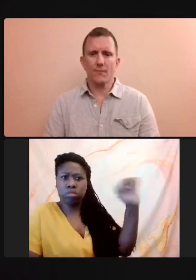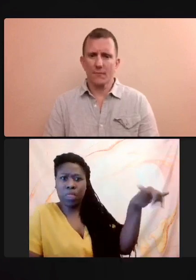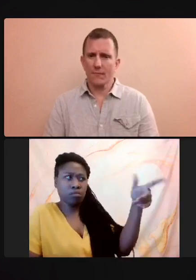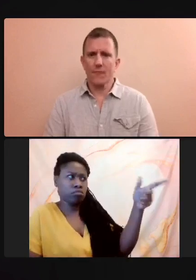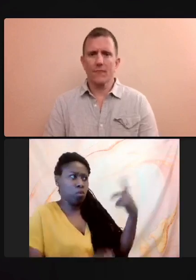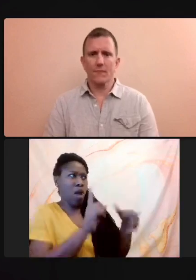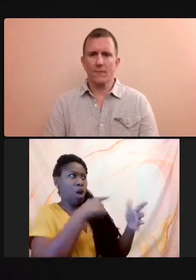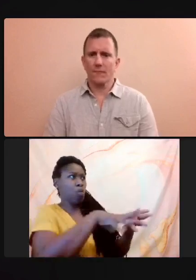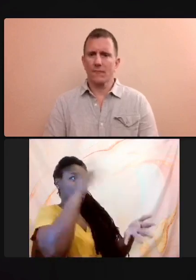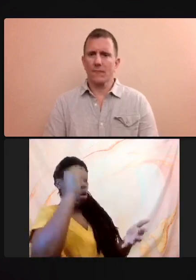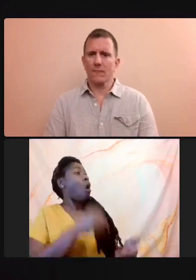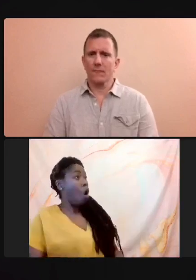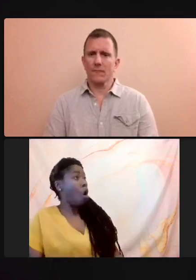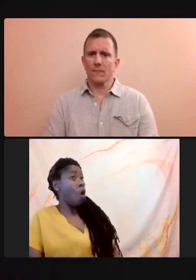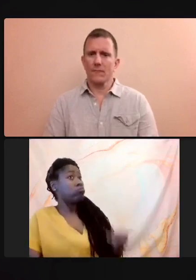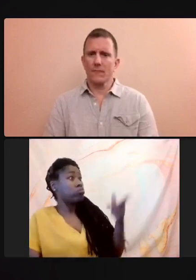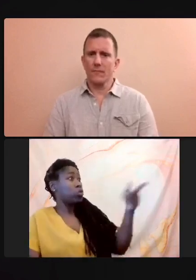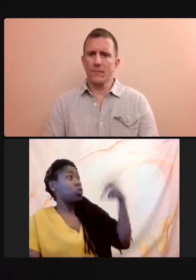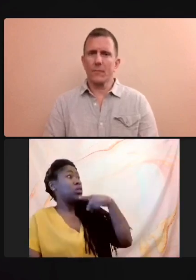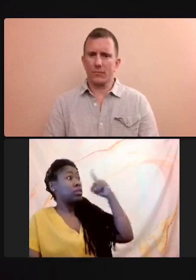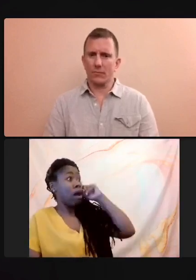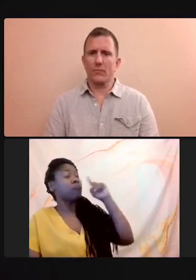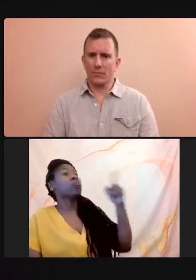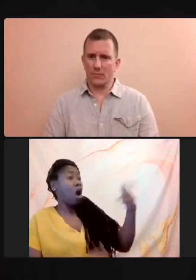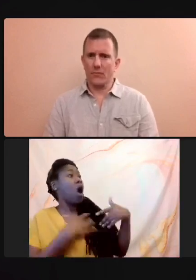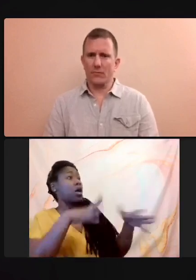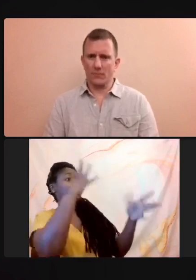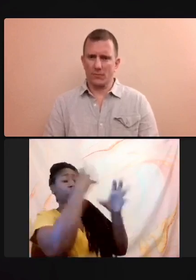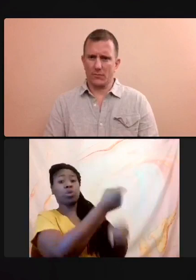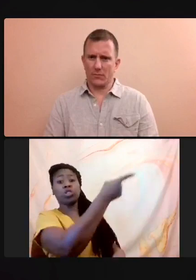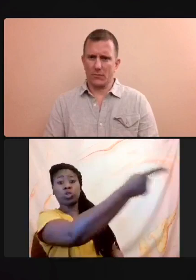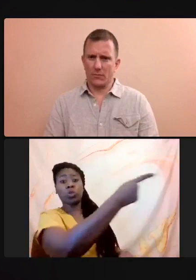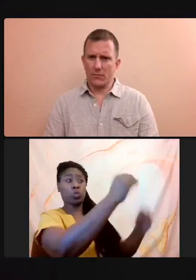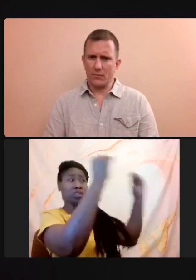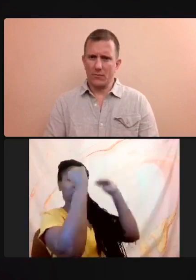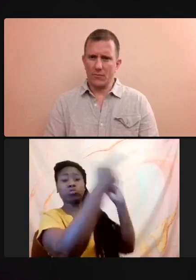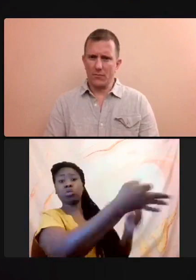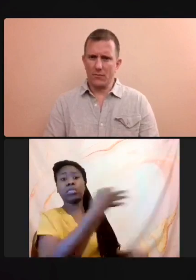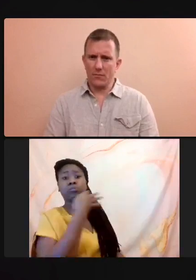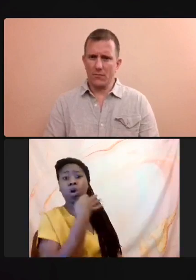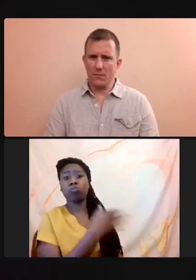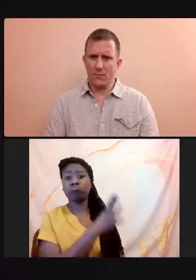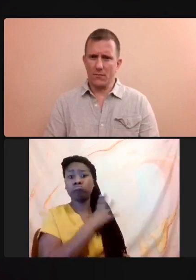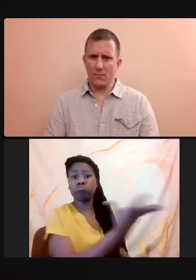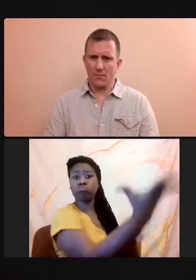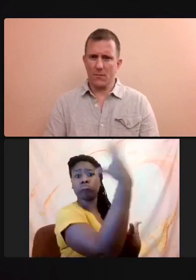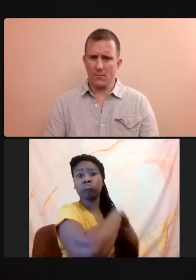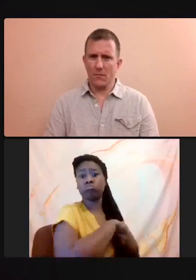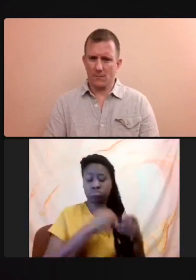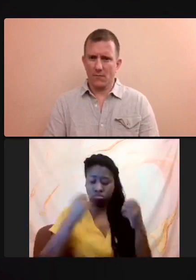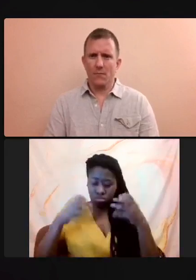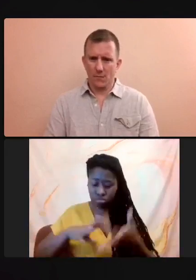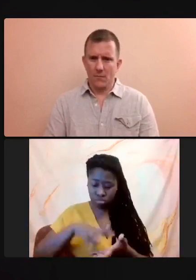But, you know, hearing people, you know what, they sound so good, right? They've learned from schools. But who taught them?